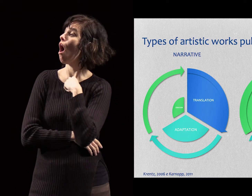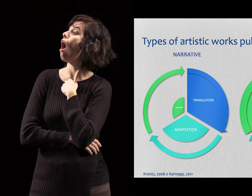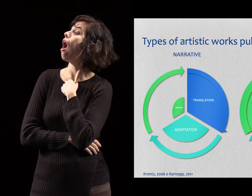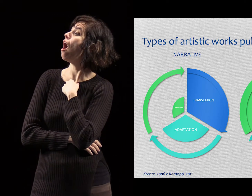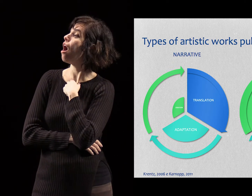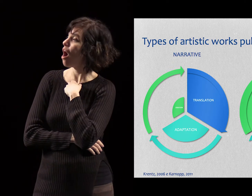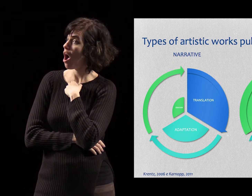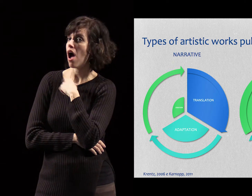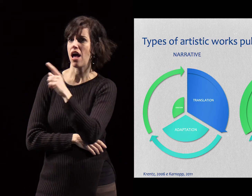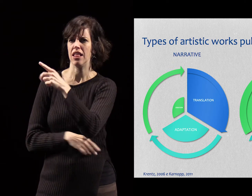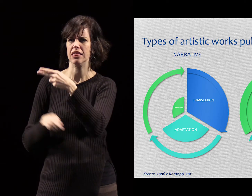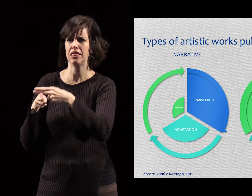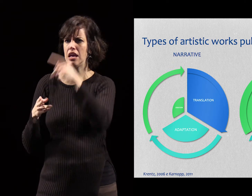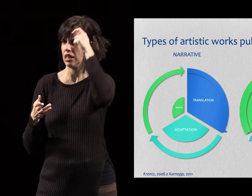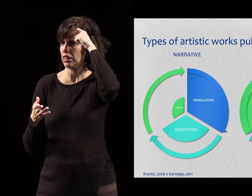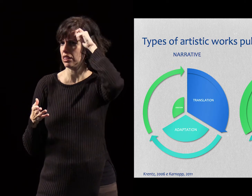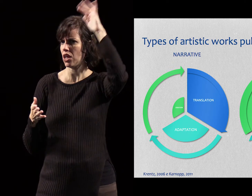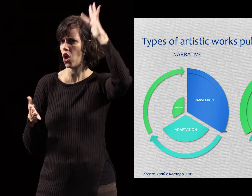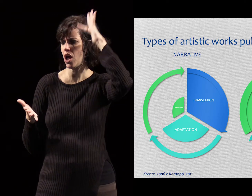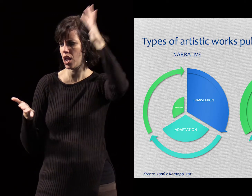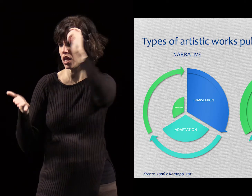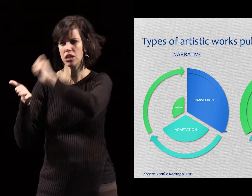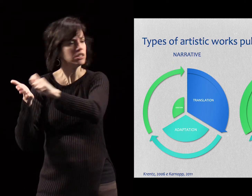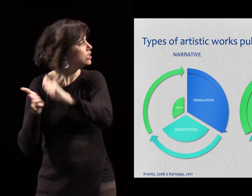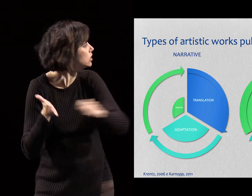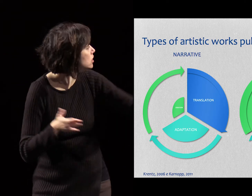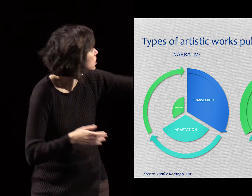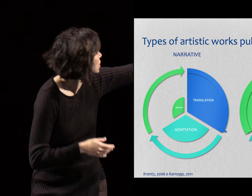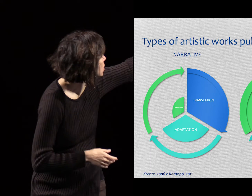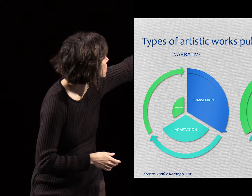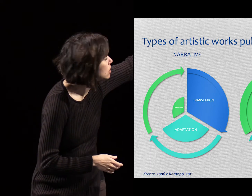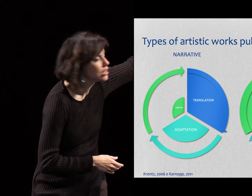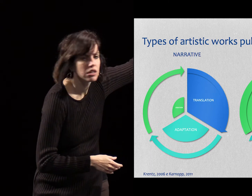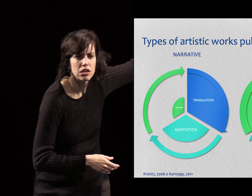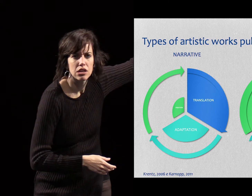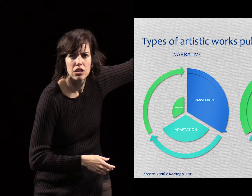That's how a narrative functions. Now on this theory is by--